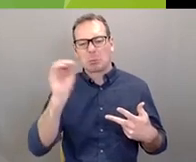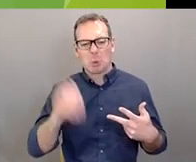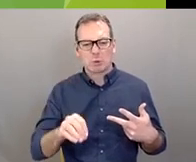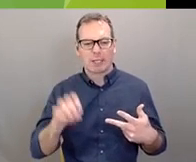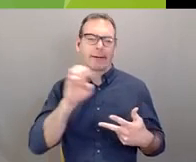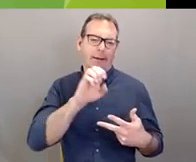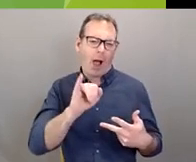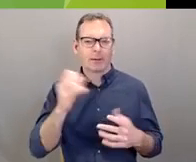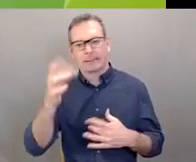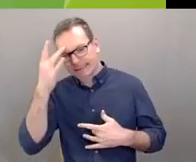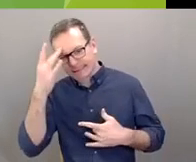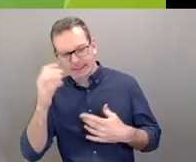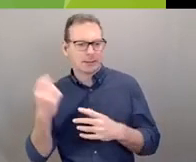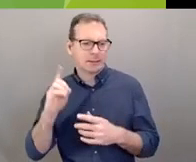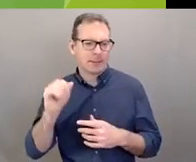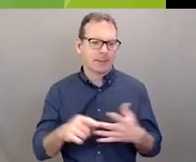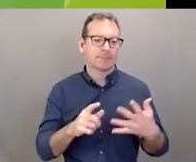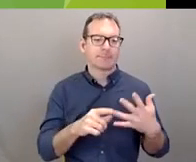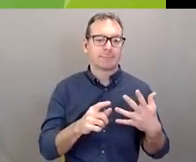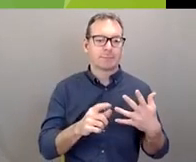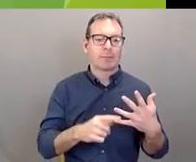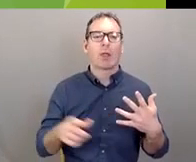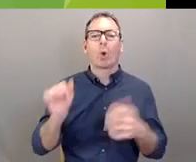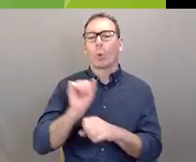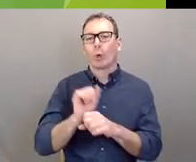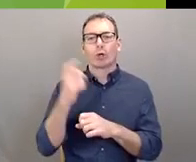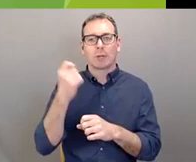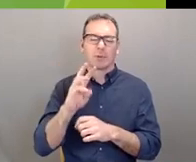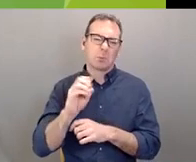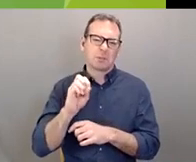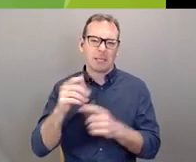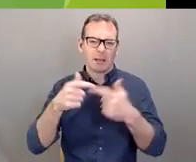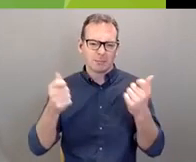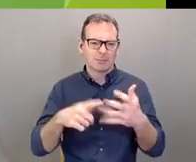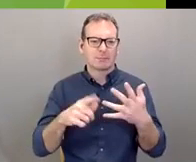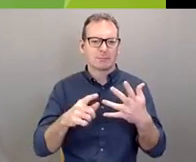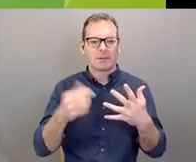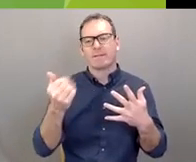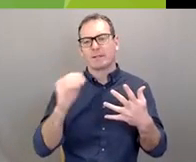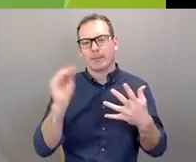and 9.4 percent in all disability tax measures combined social assistance is by far the single